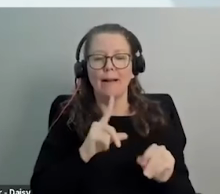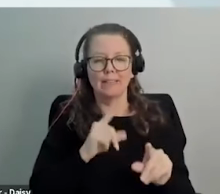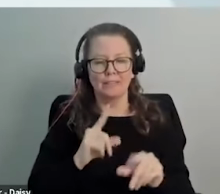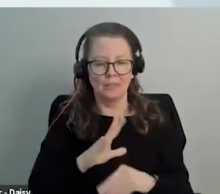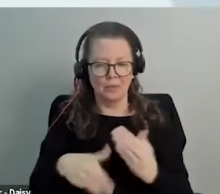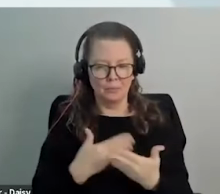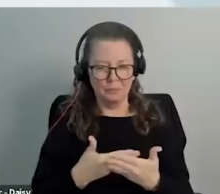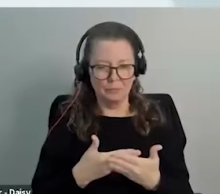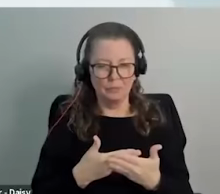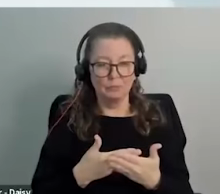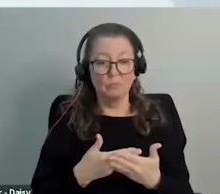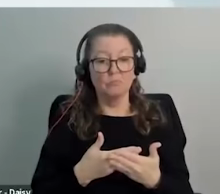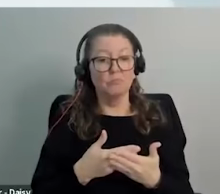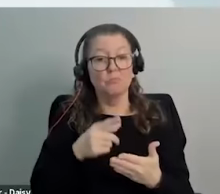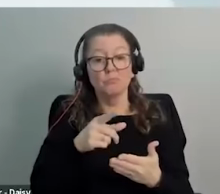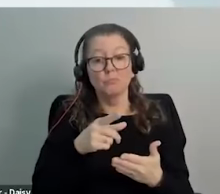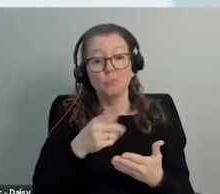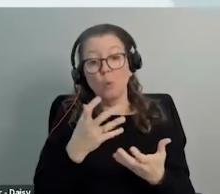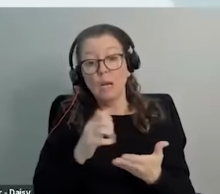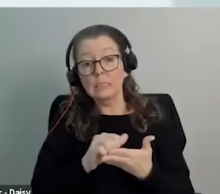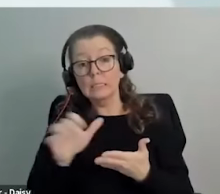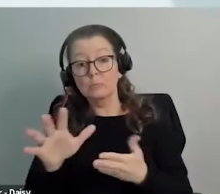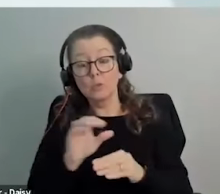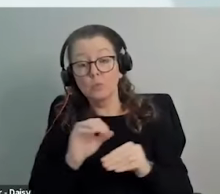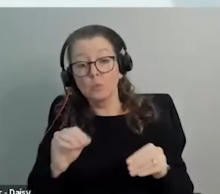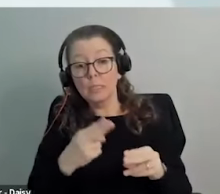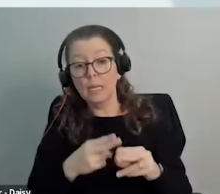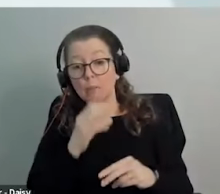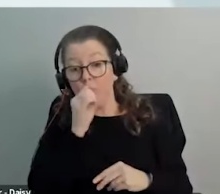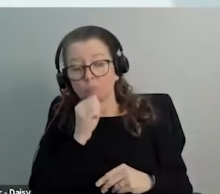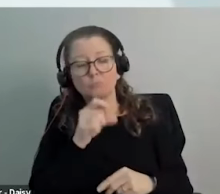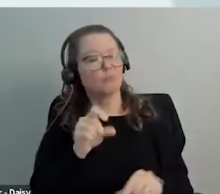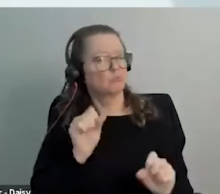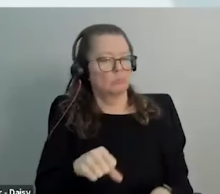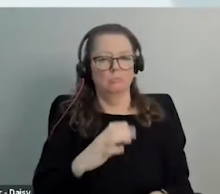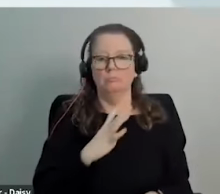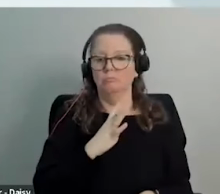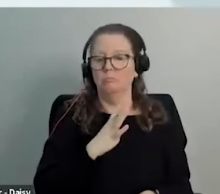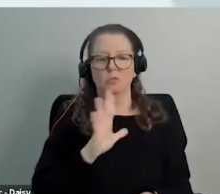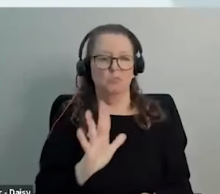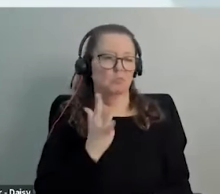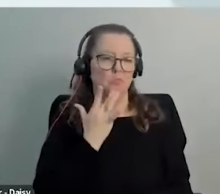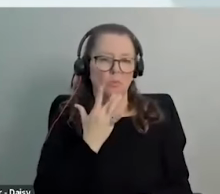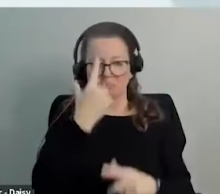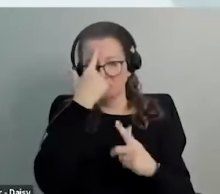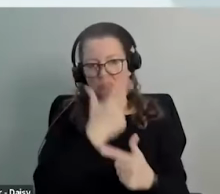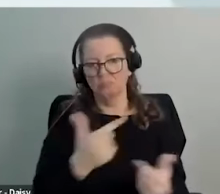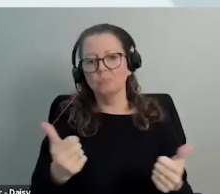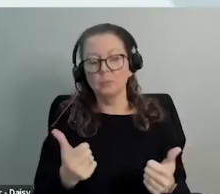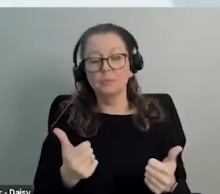You can submit those anonymously as well, if that's your preference. And of course, like I said, if there are any other questions,